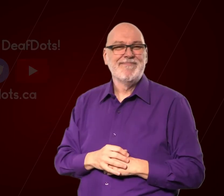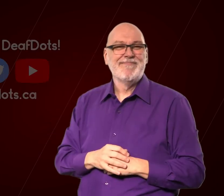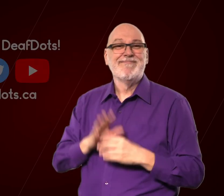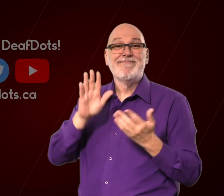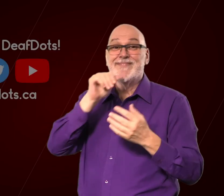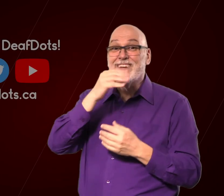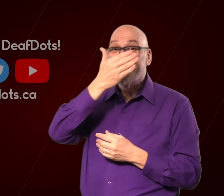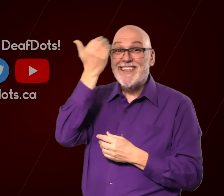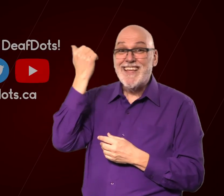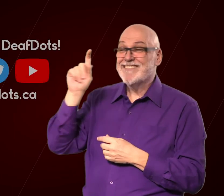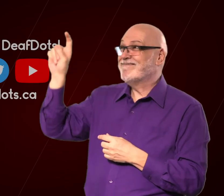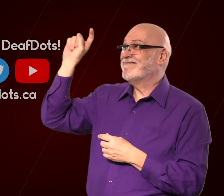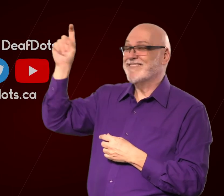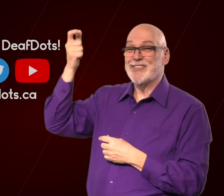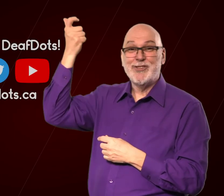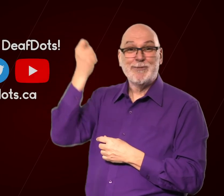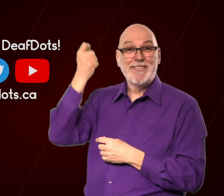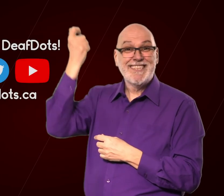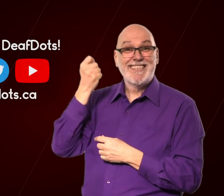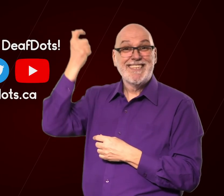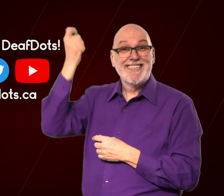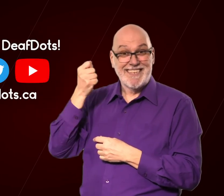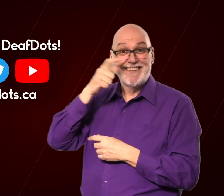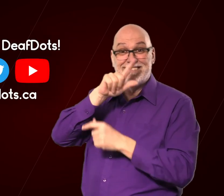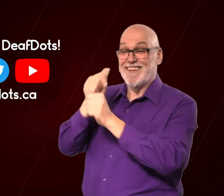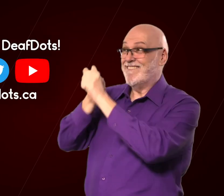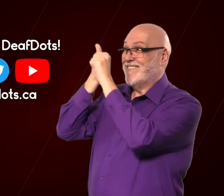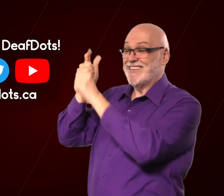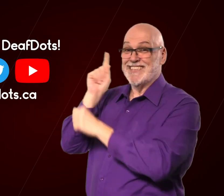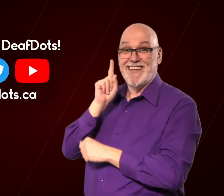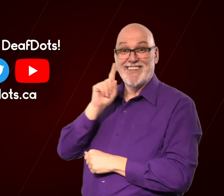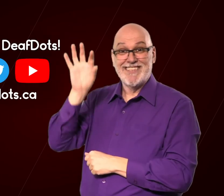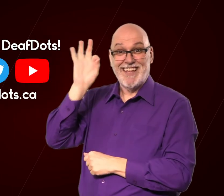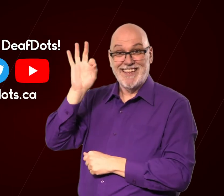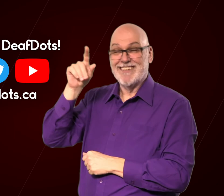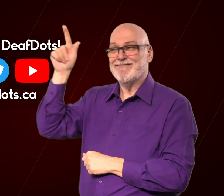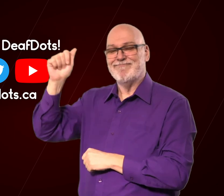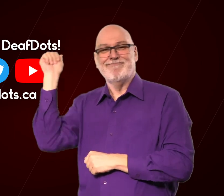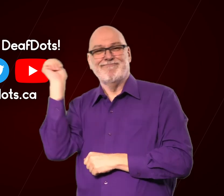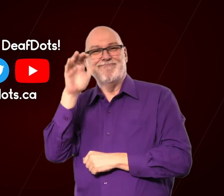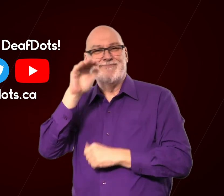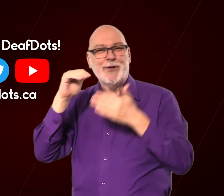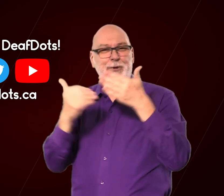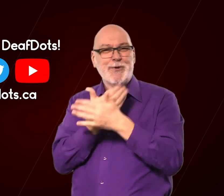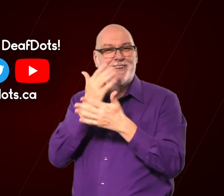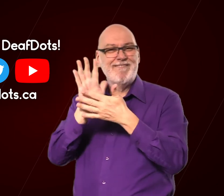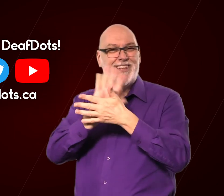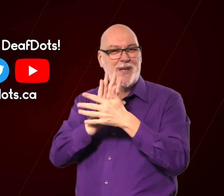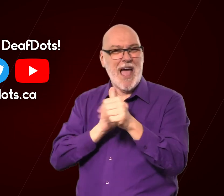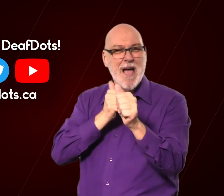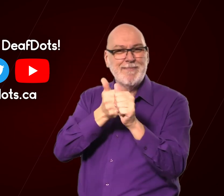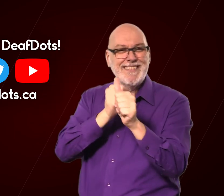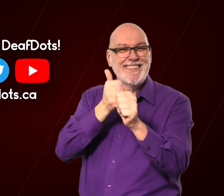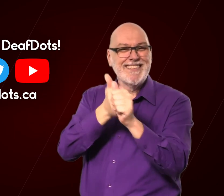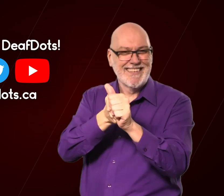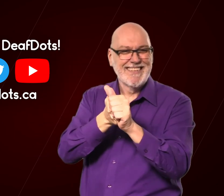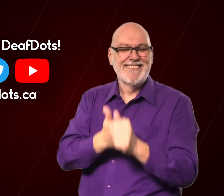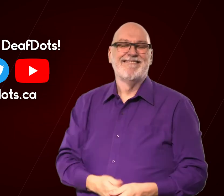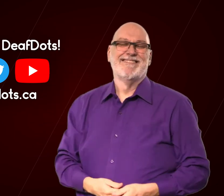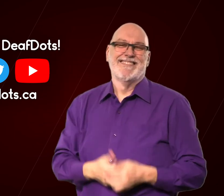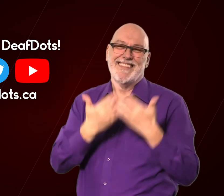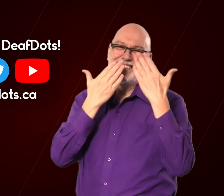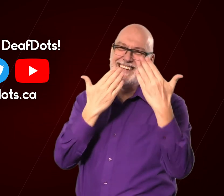Don't forget to subscribe, like, and follow DeafDots to get new video updates!